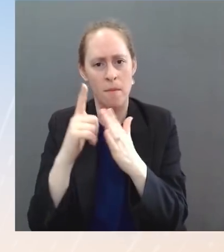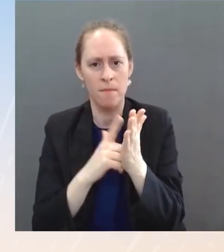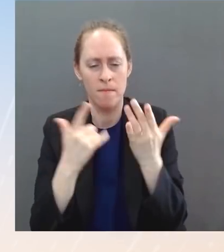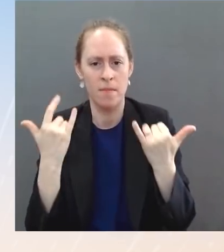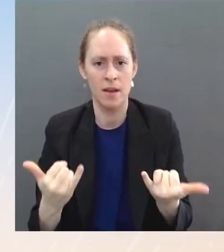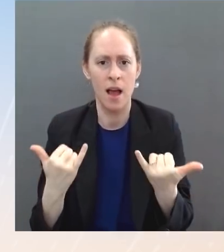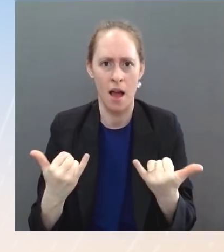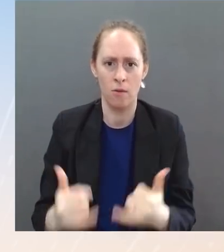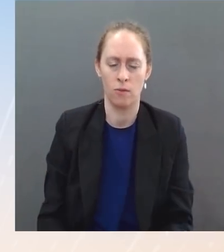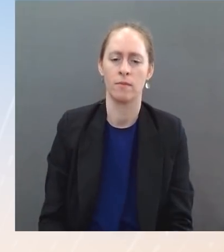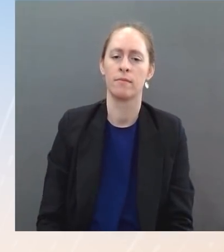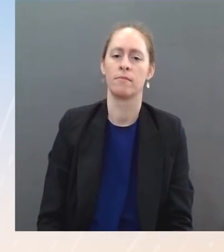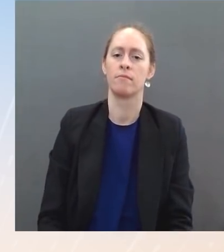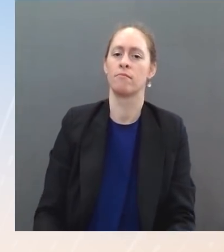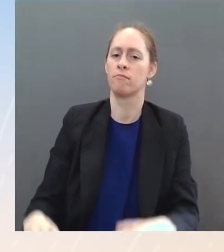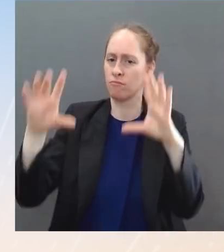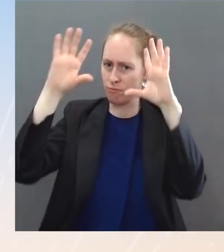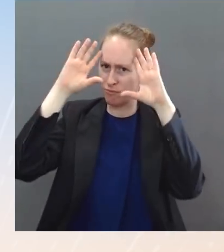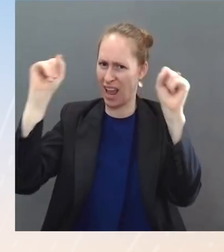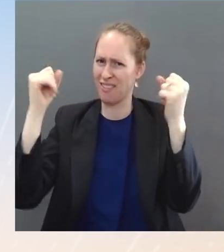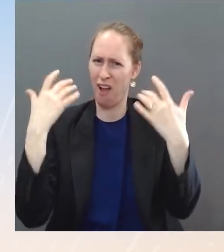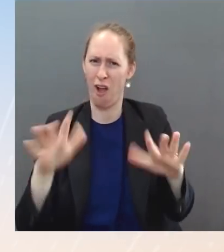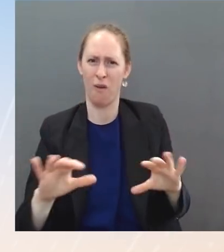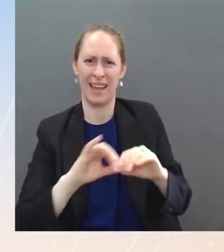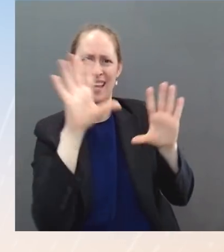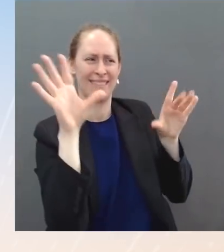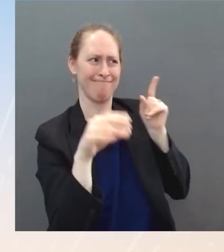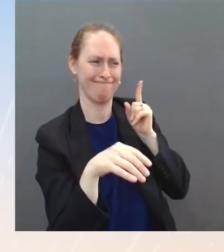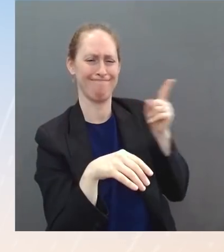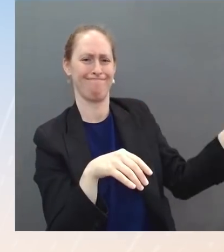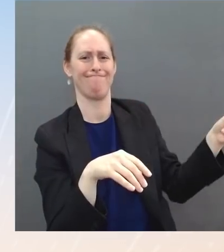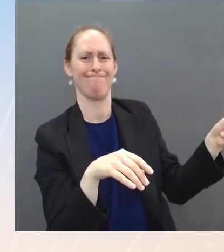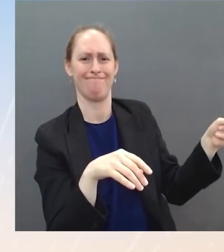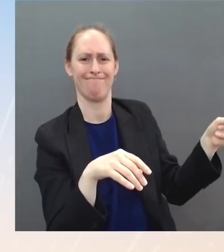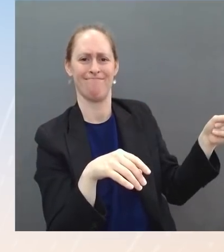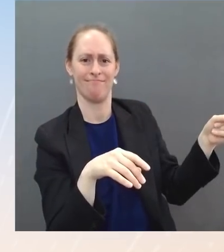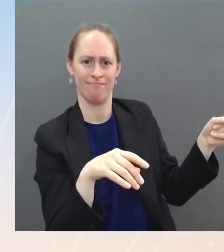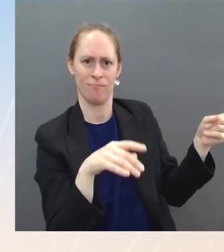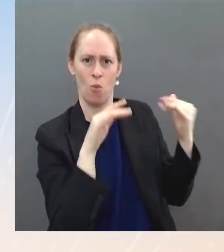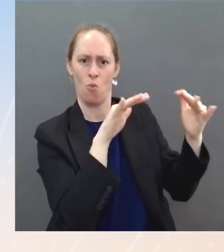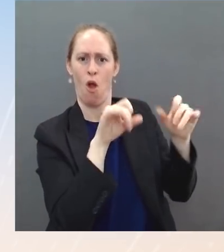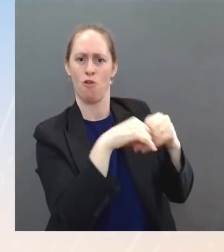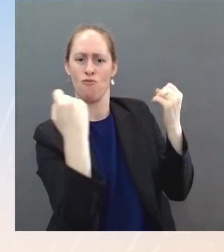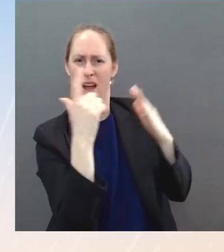And many of you raised your eyebrows at that; many people out in the public raised their eyebrows at that.